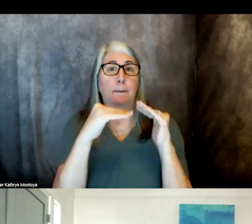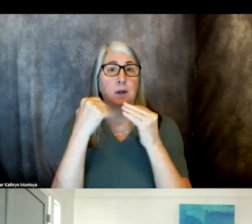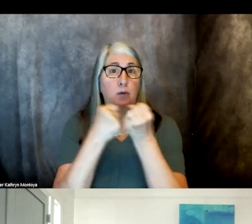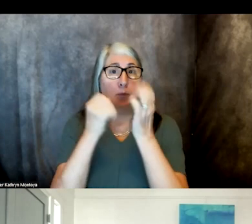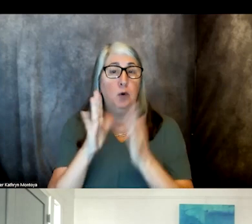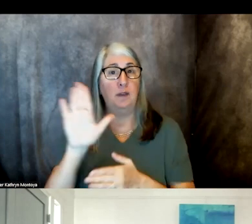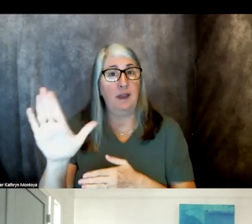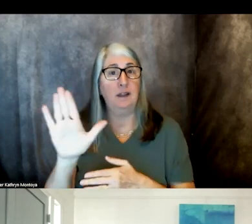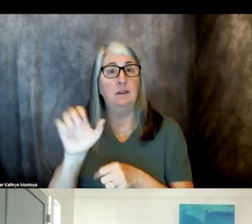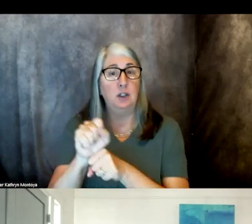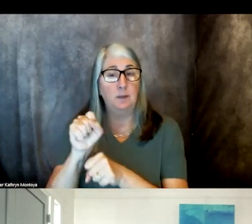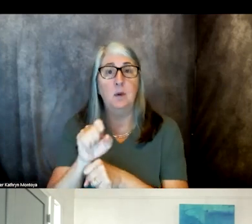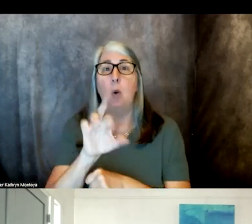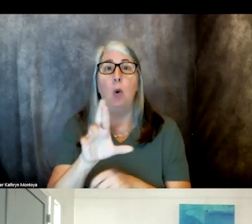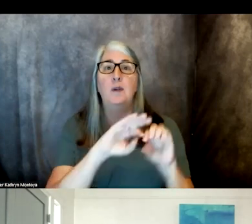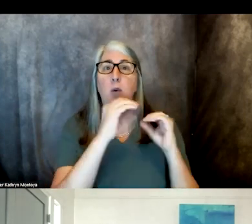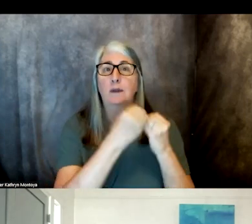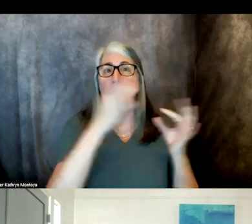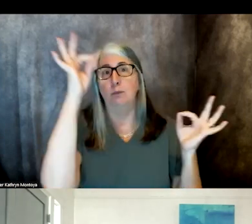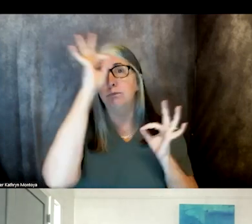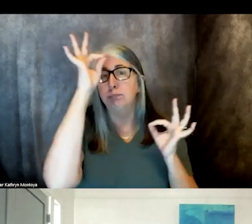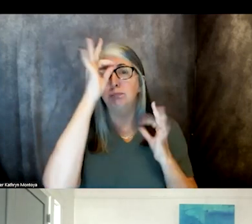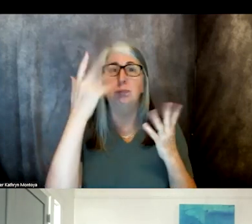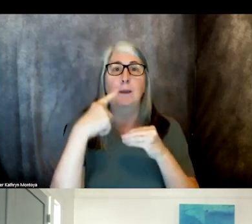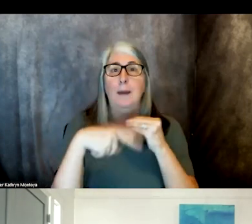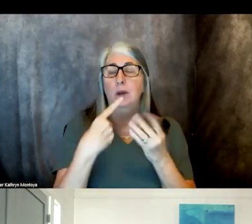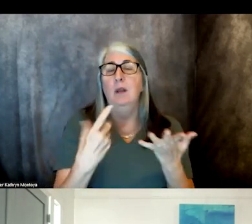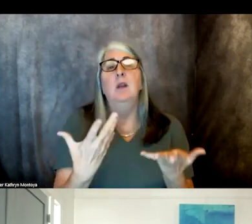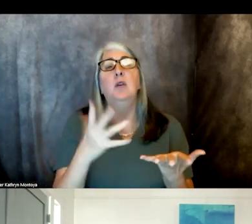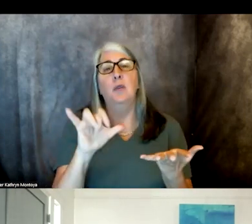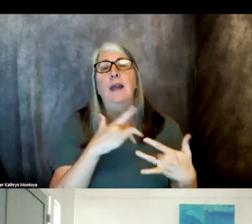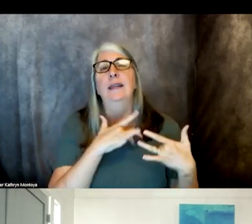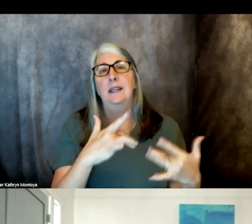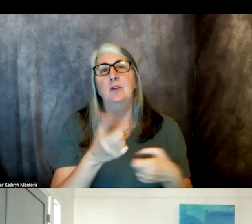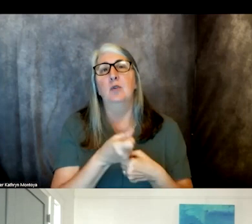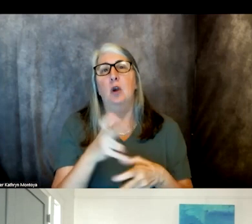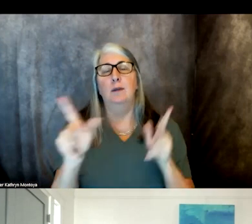ORGANIZATION IS UNFAMILIAR. THAT TENDS TO PEOPLE BEING